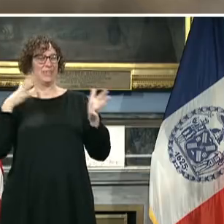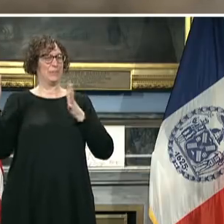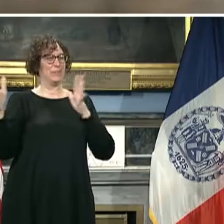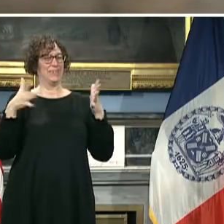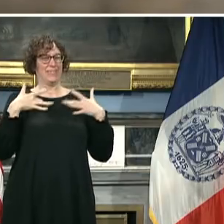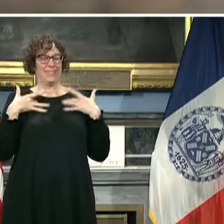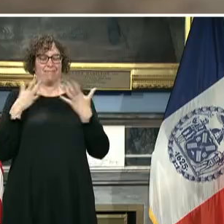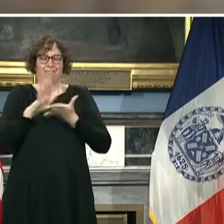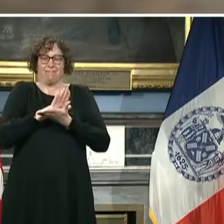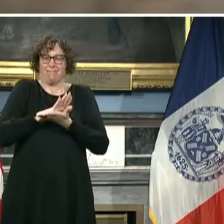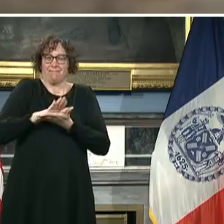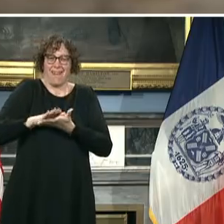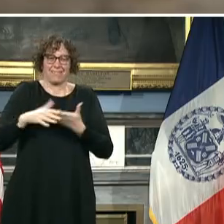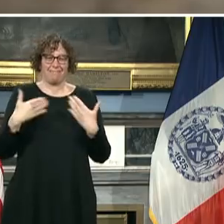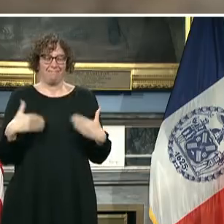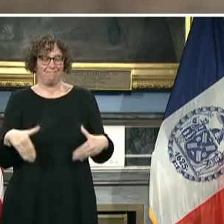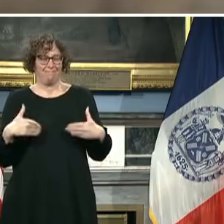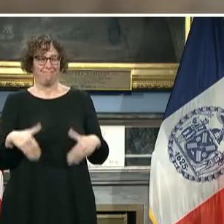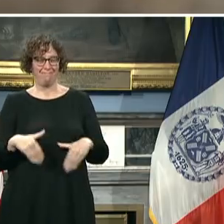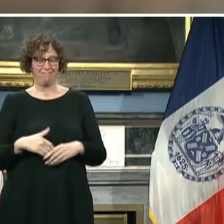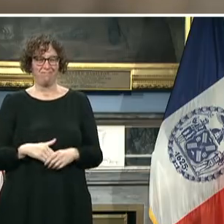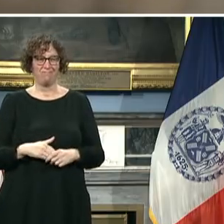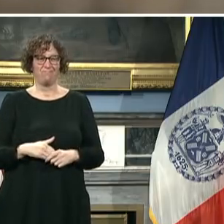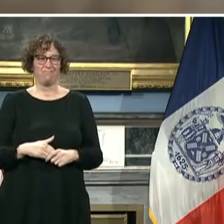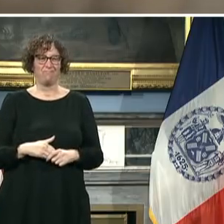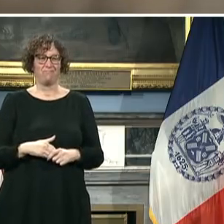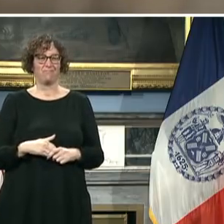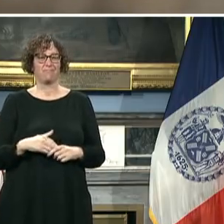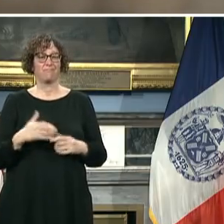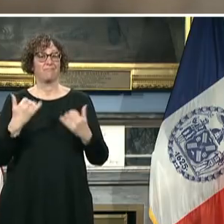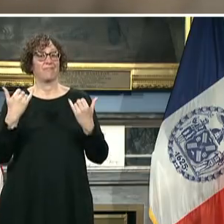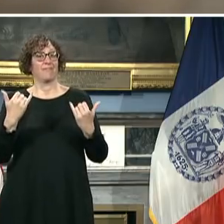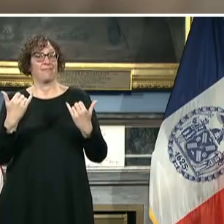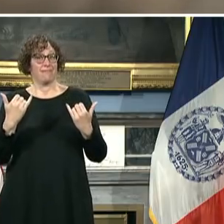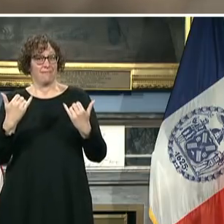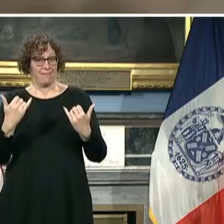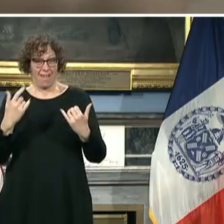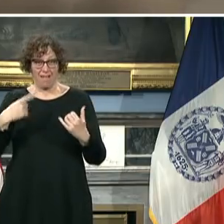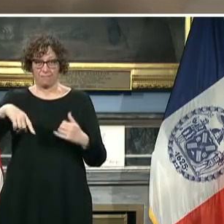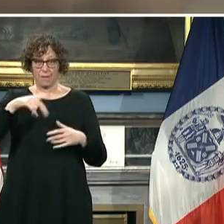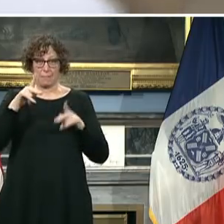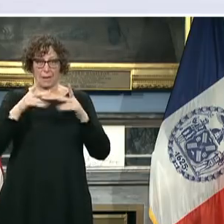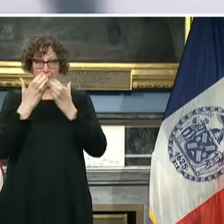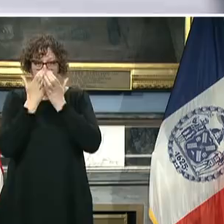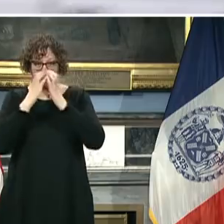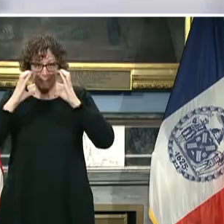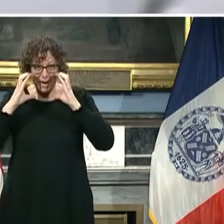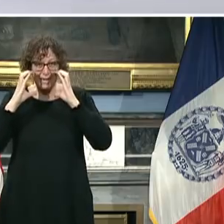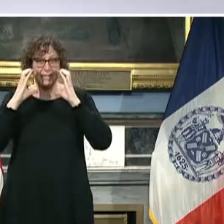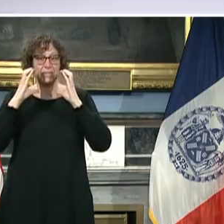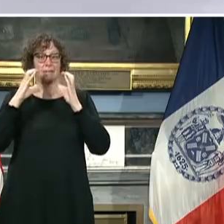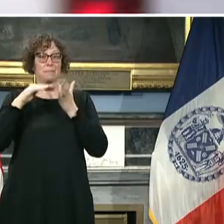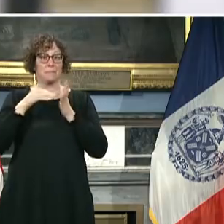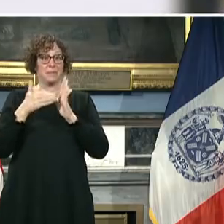FRESH AIR. FEELS GOOD. THAT'S WHAT YOU LOOK LIKE. I'M STARTING TO RECOGNIZE